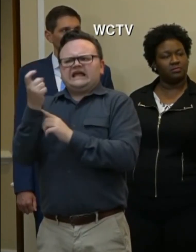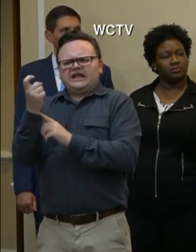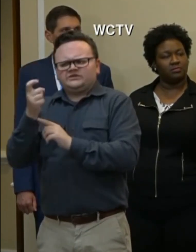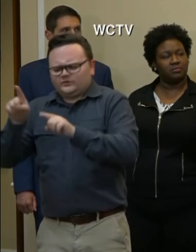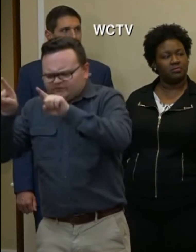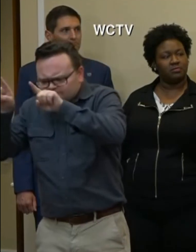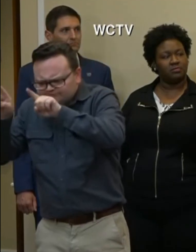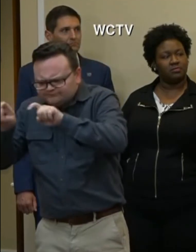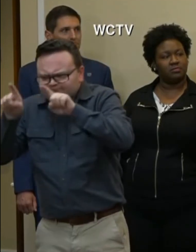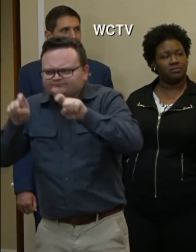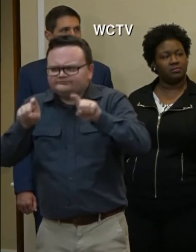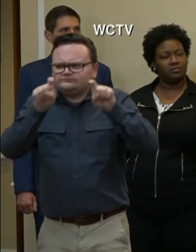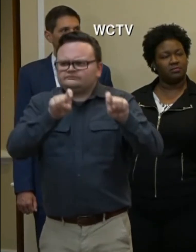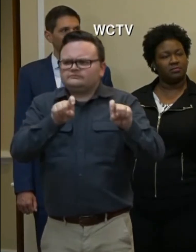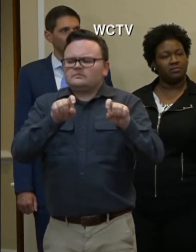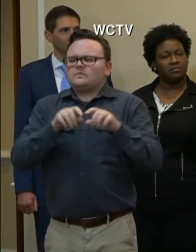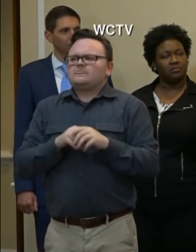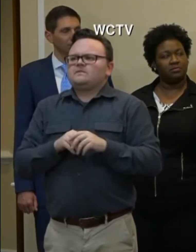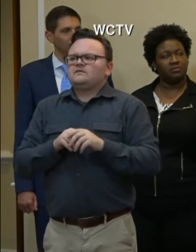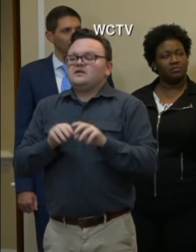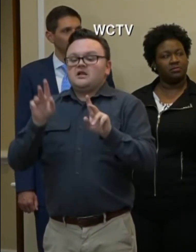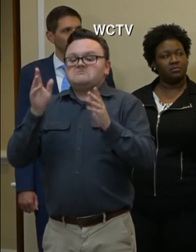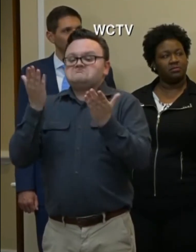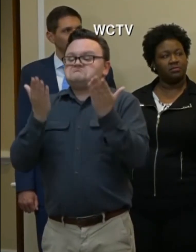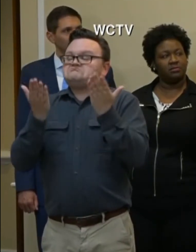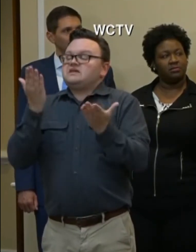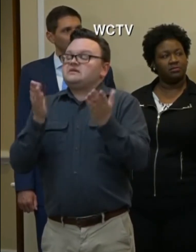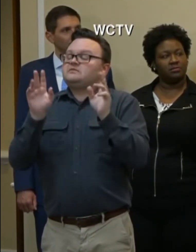as people are just coming in for routine doctor's visits you know we will do that